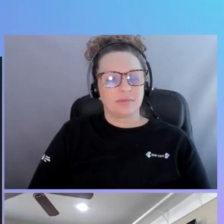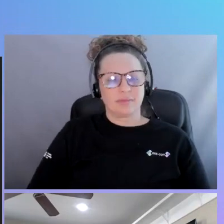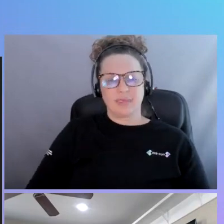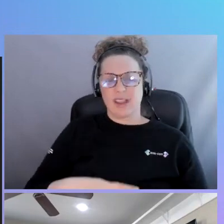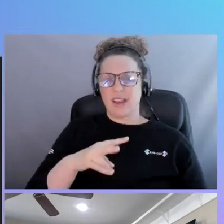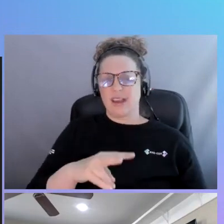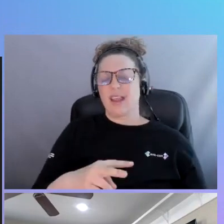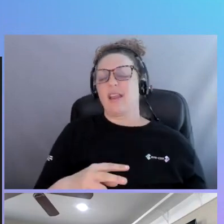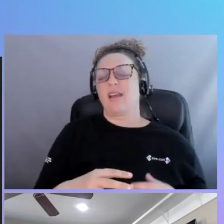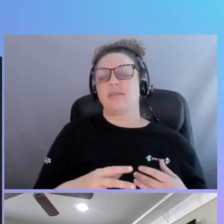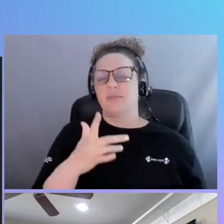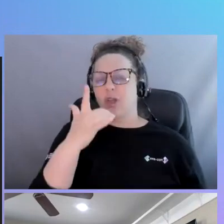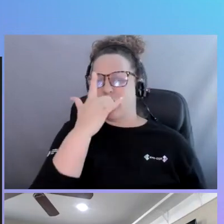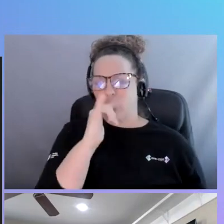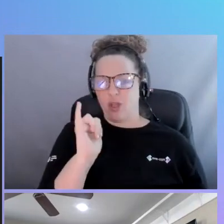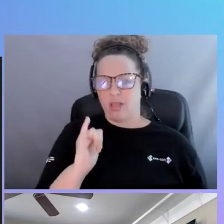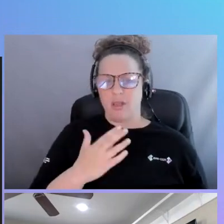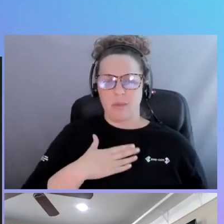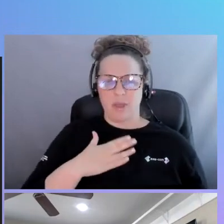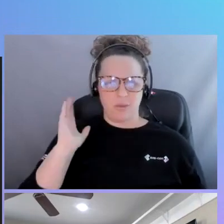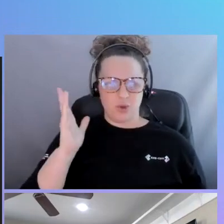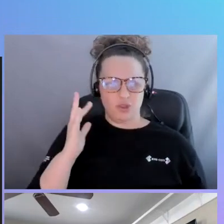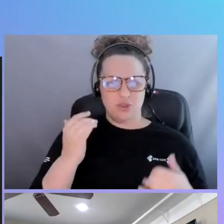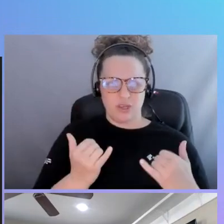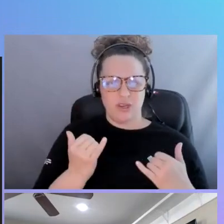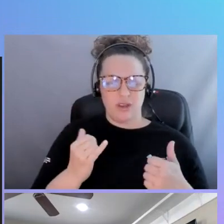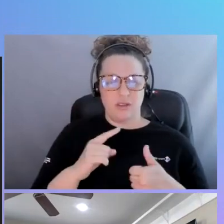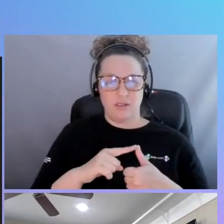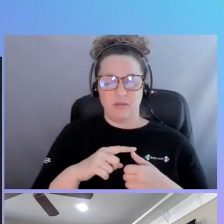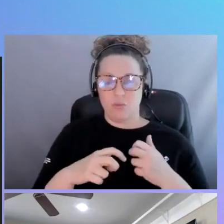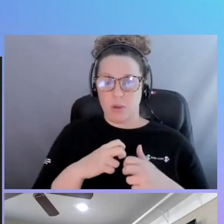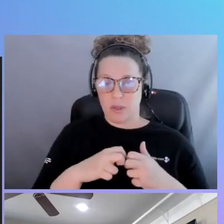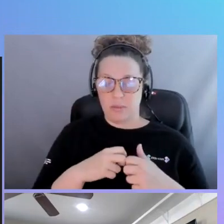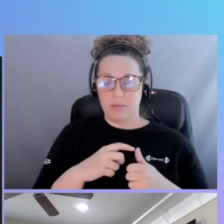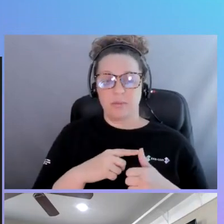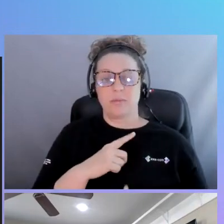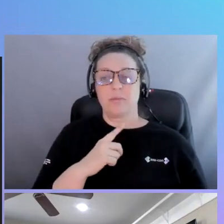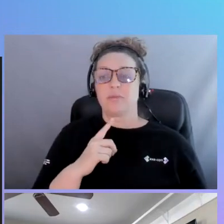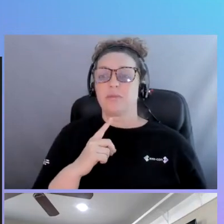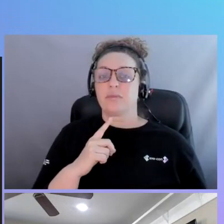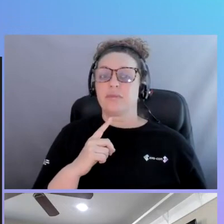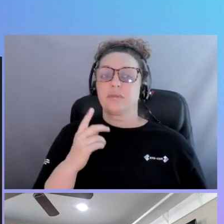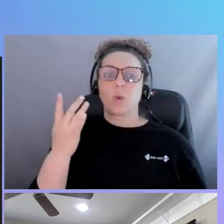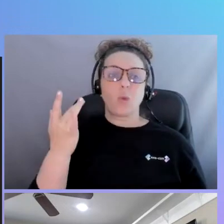today. We're going to look at the problem. Why working this